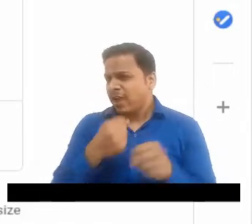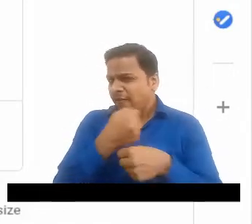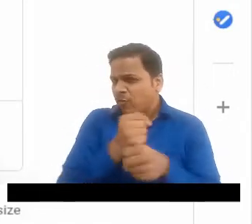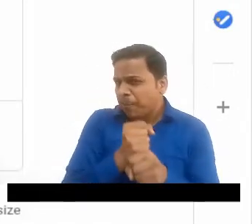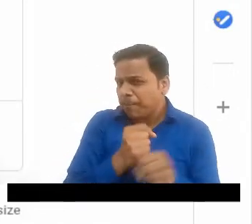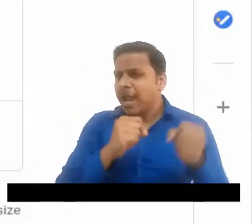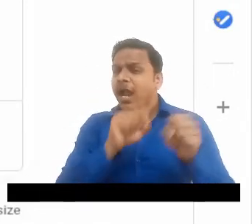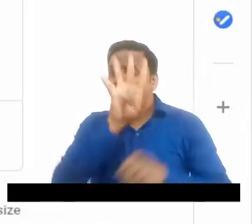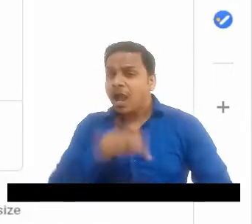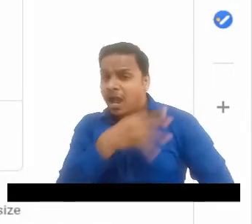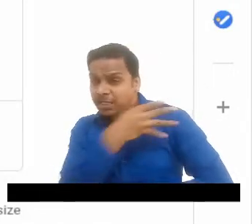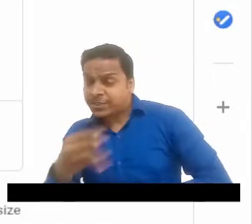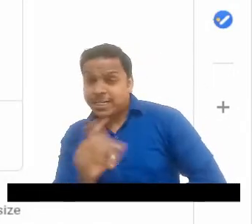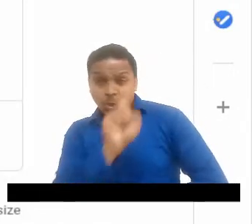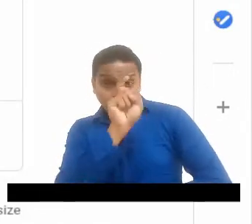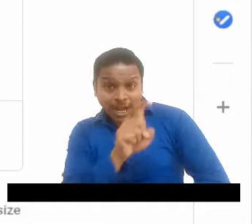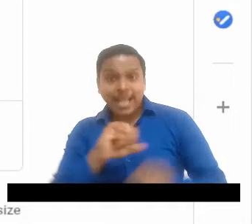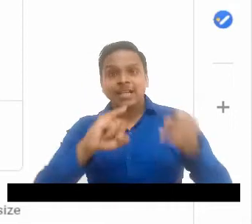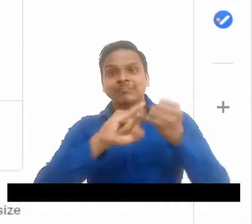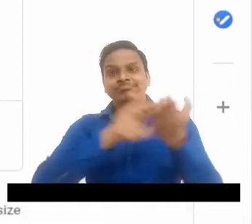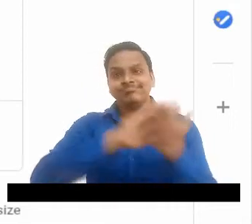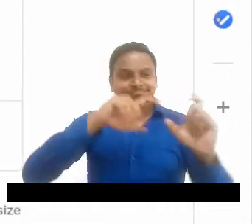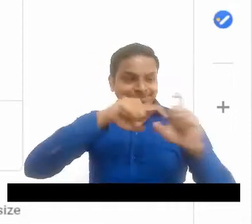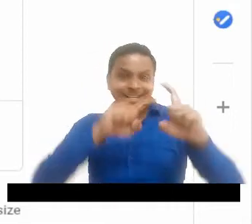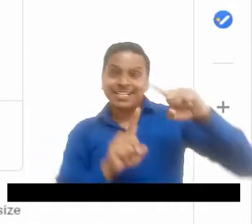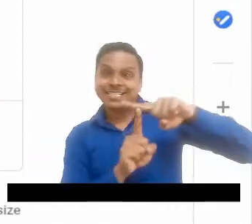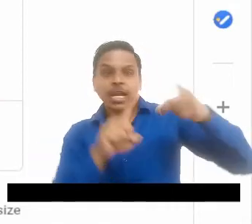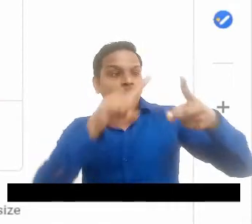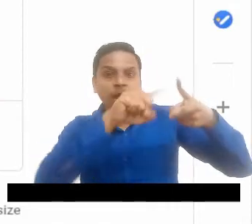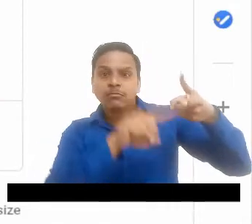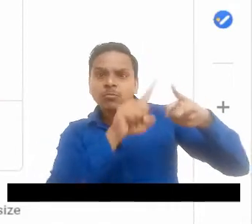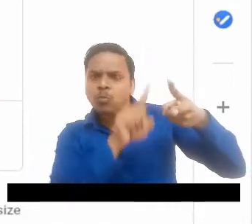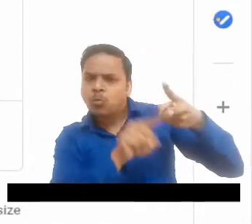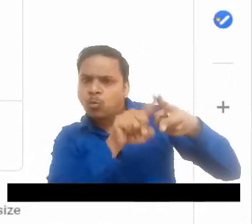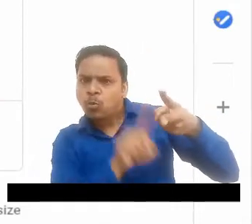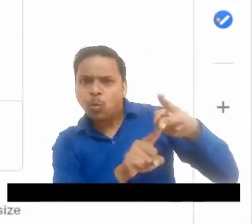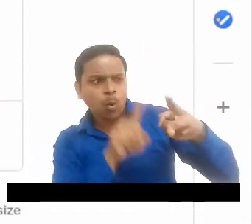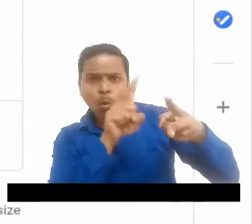create a Google sheet so click on Google sheet. It shows Blank Spreadsheet and from a template.